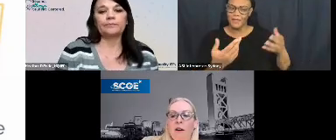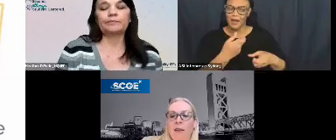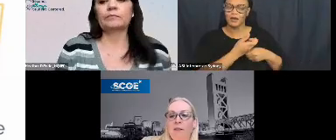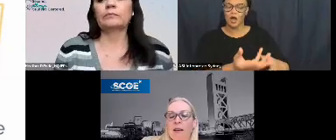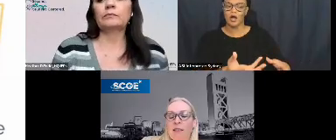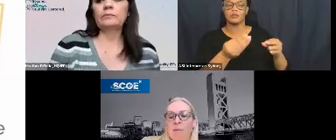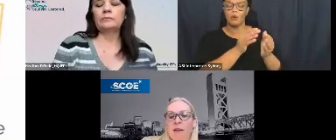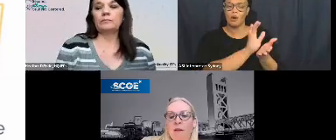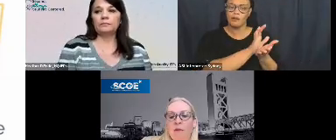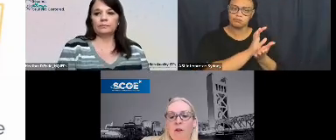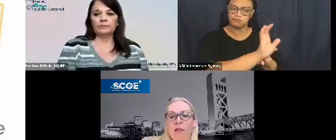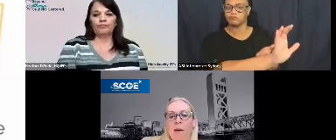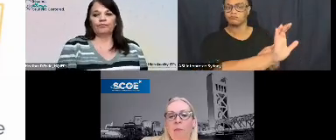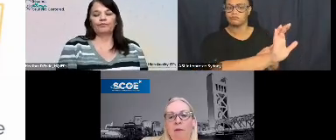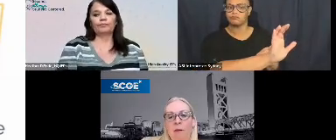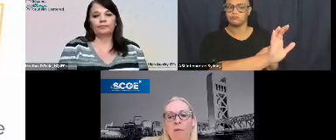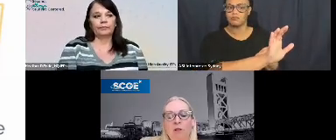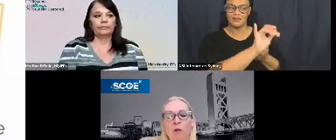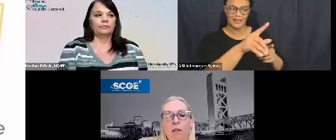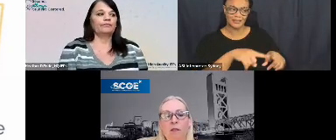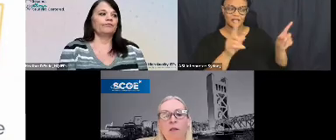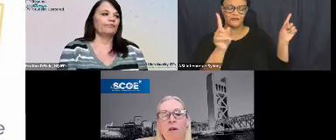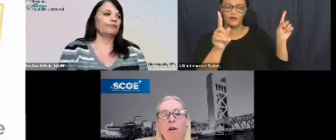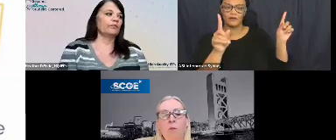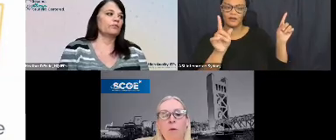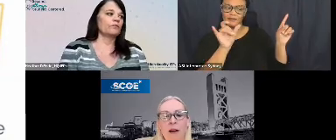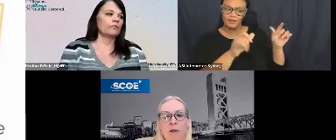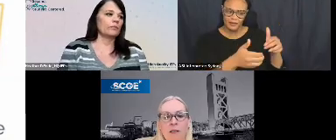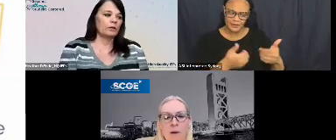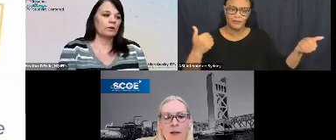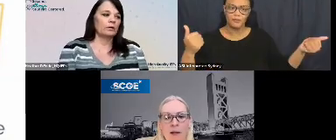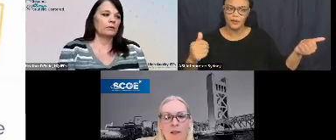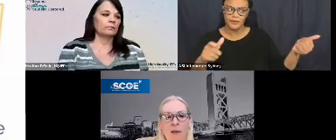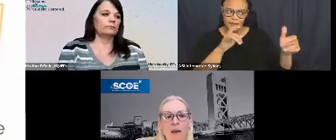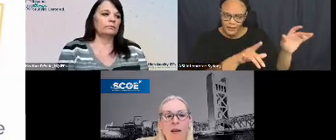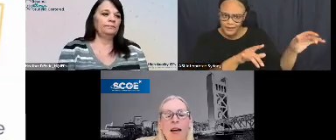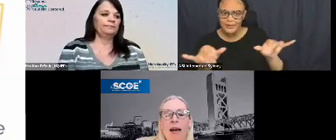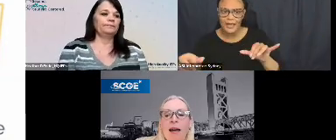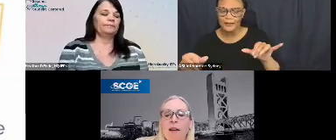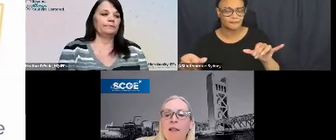they're they've got something different or separate from students without disabilities.